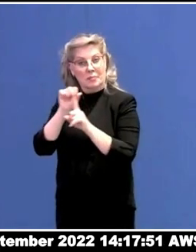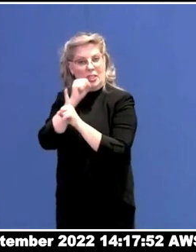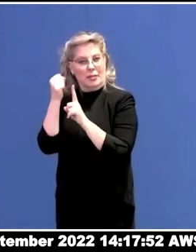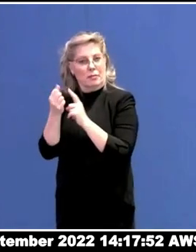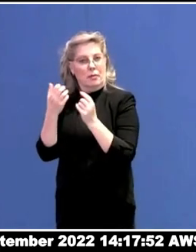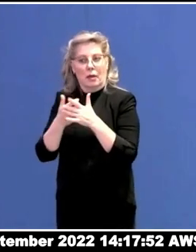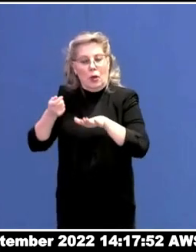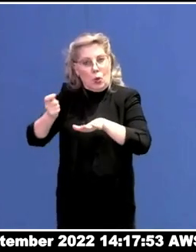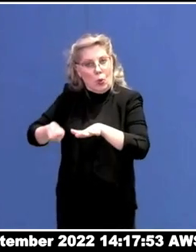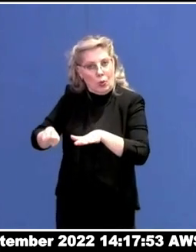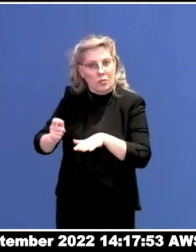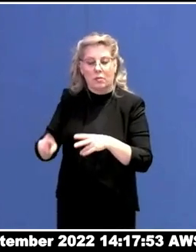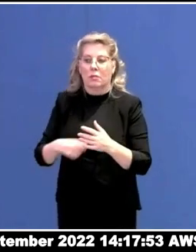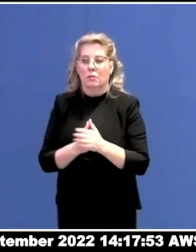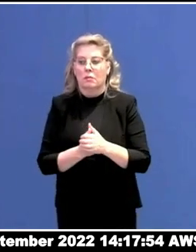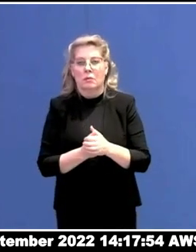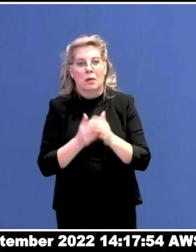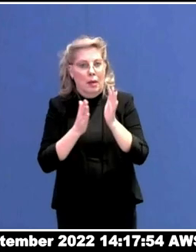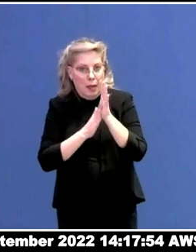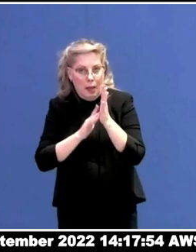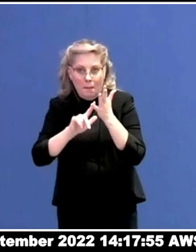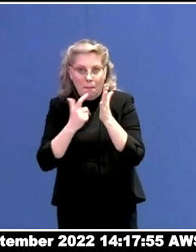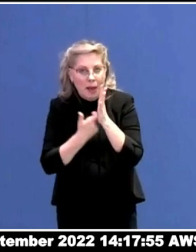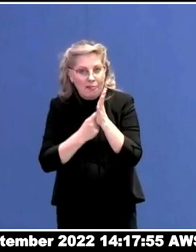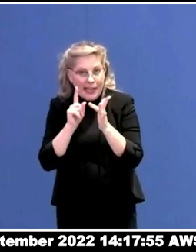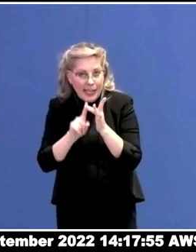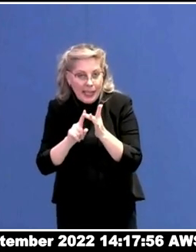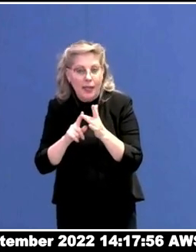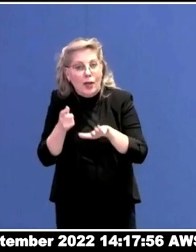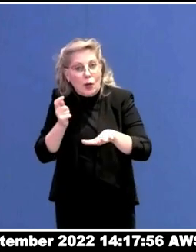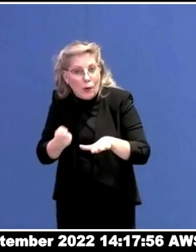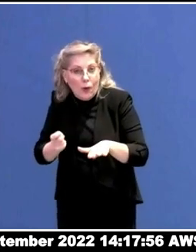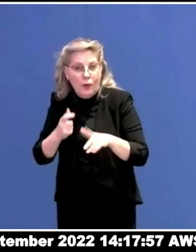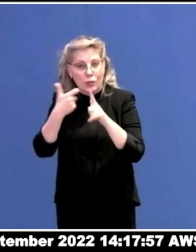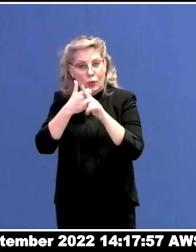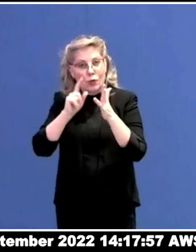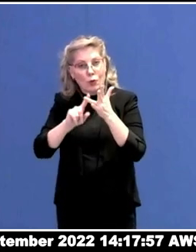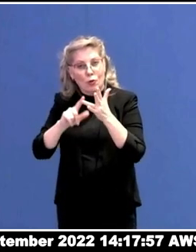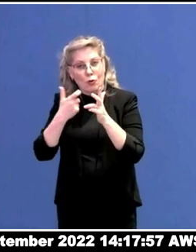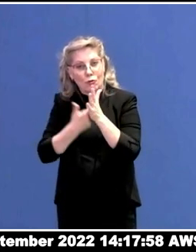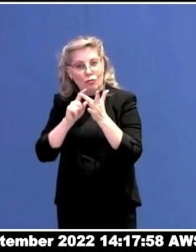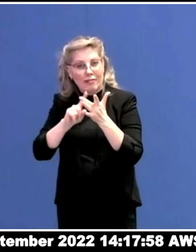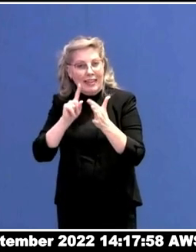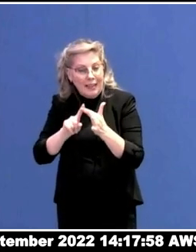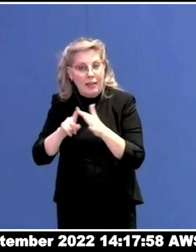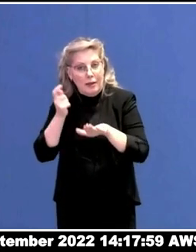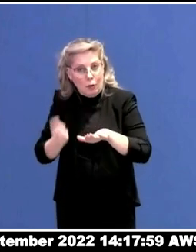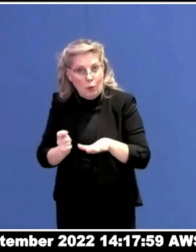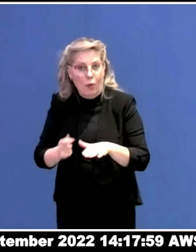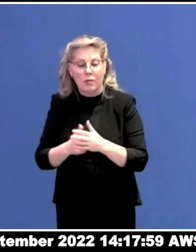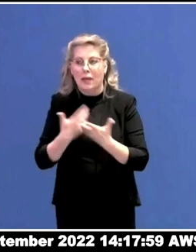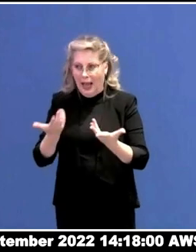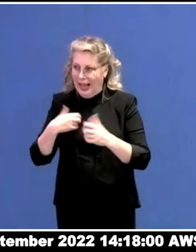court and that it's funded and ongoing but not cyclic with political periods of